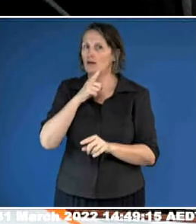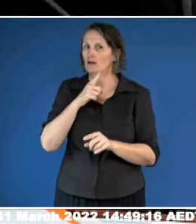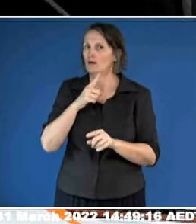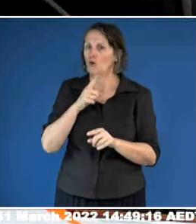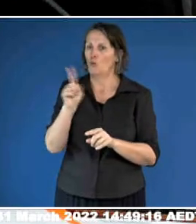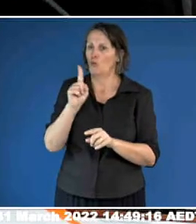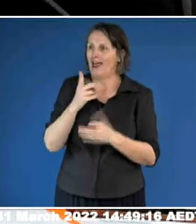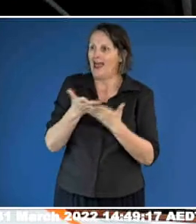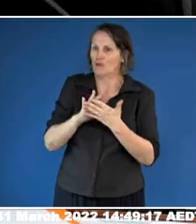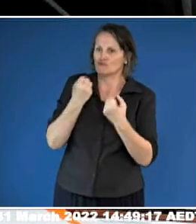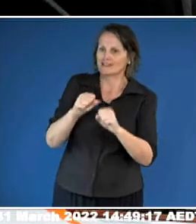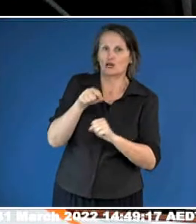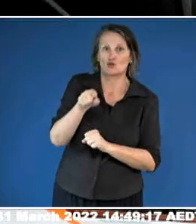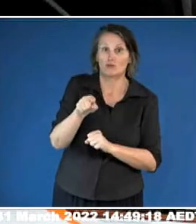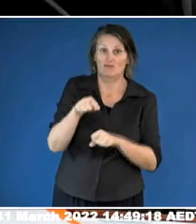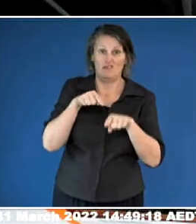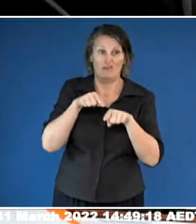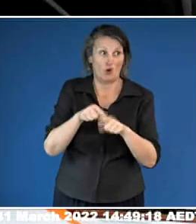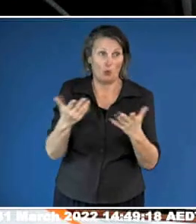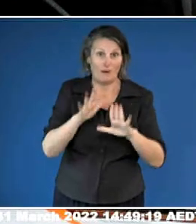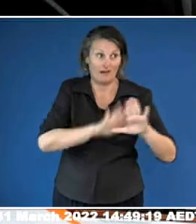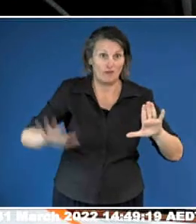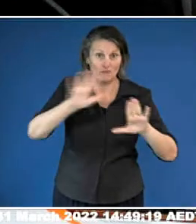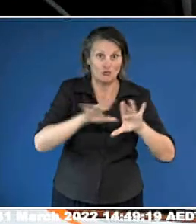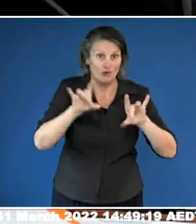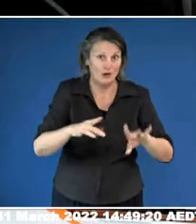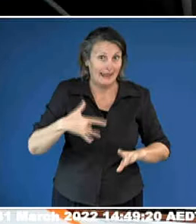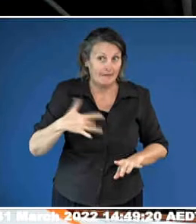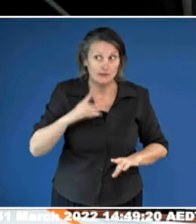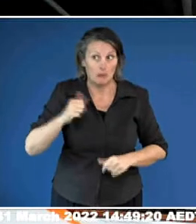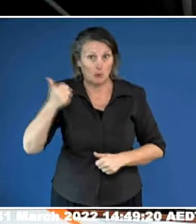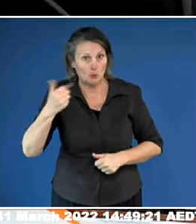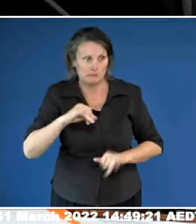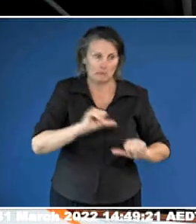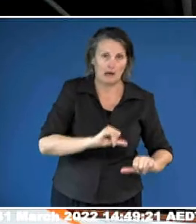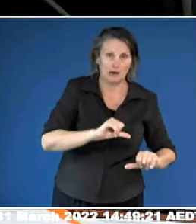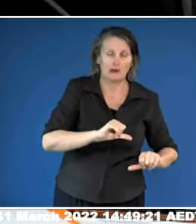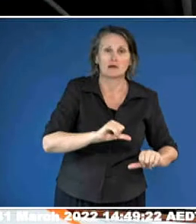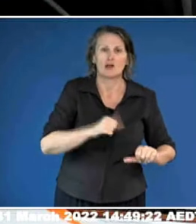So I don't think we need to go and cover the same things that we did in October, but in